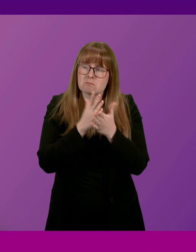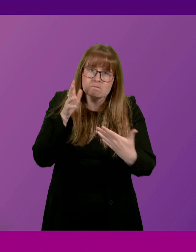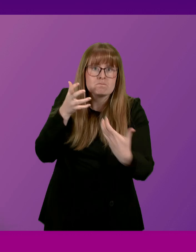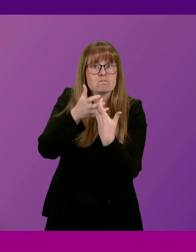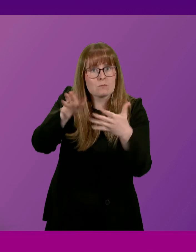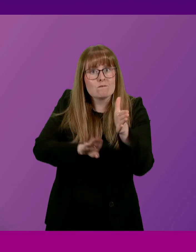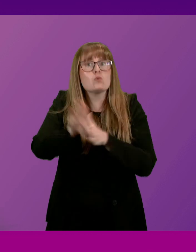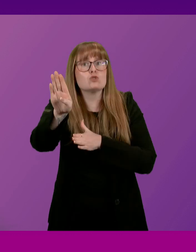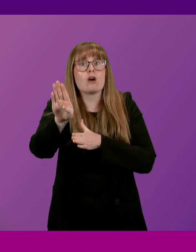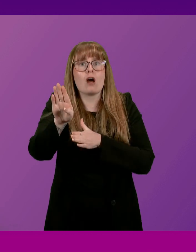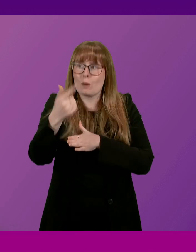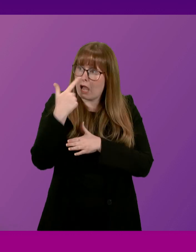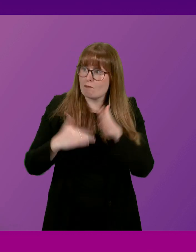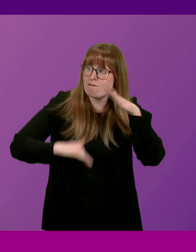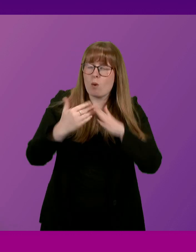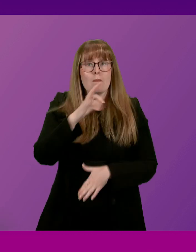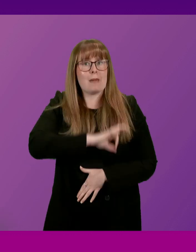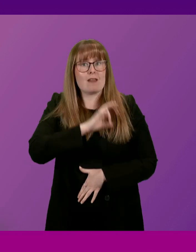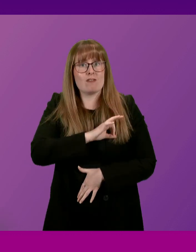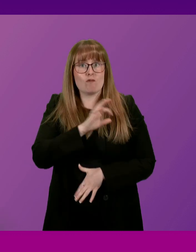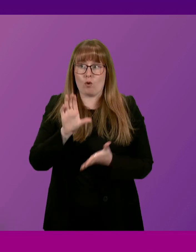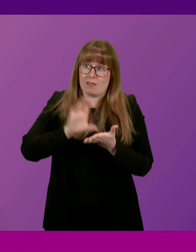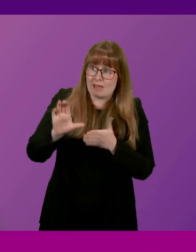so that we can take full advantage of the investment that is coming to Scotland?